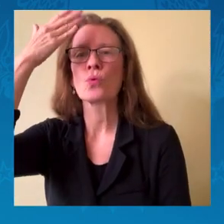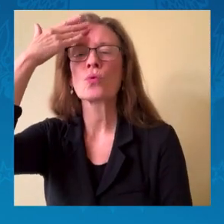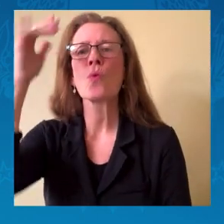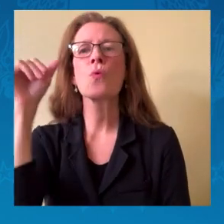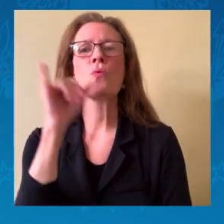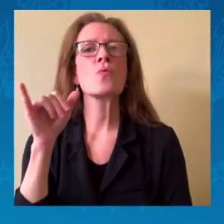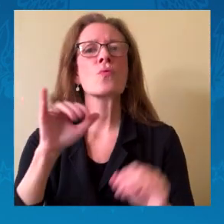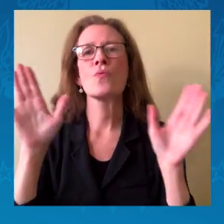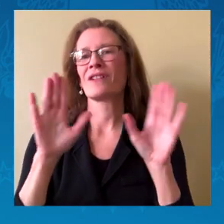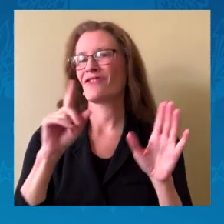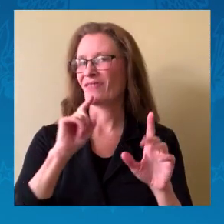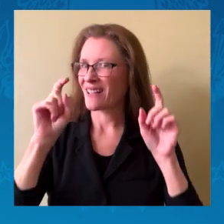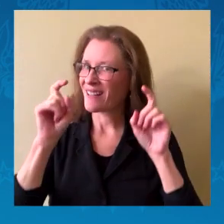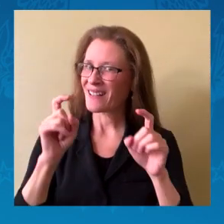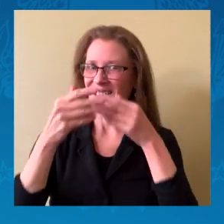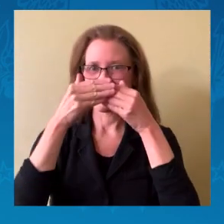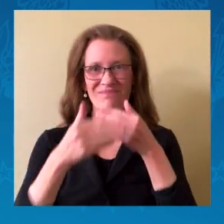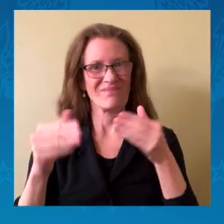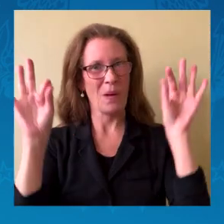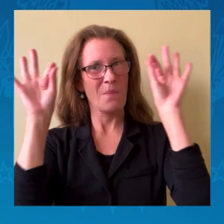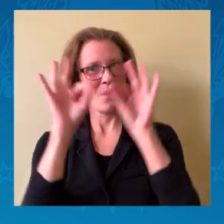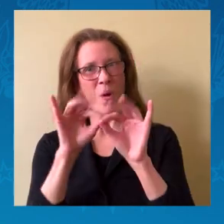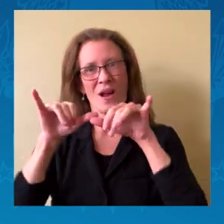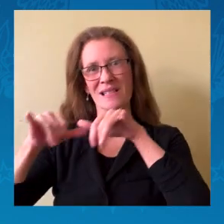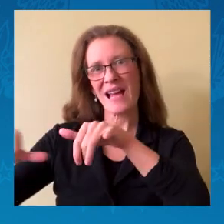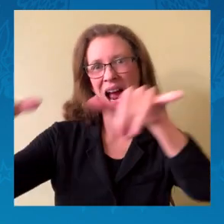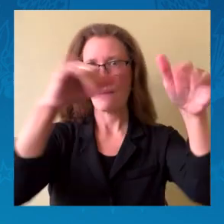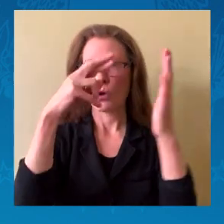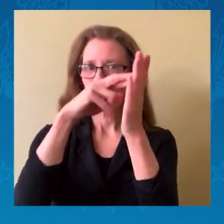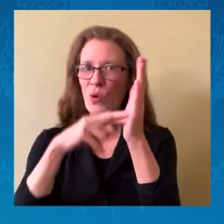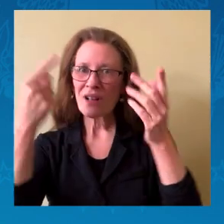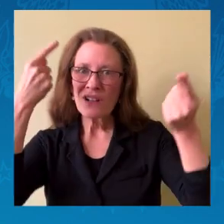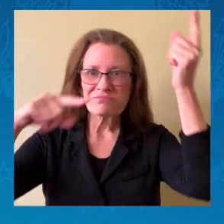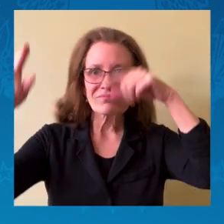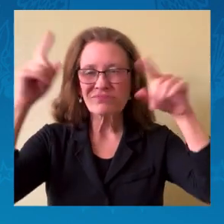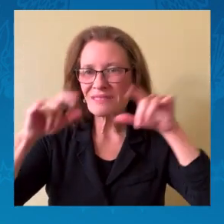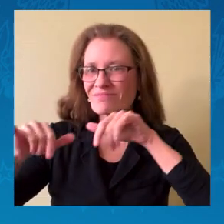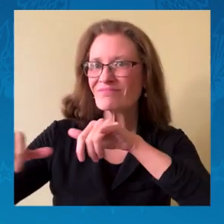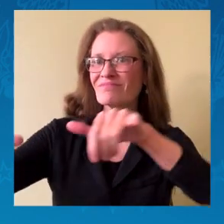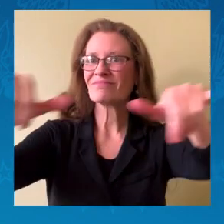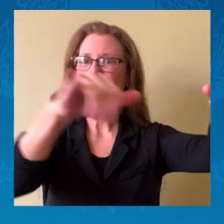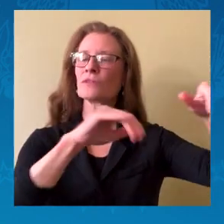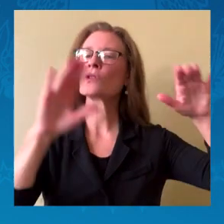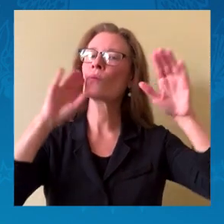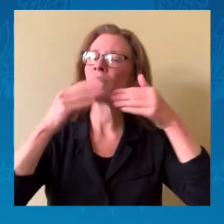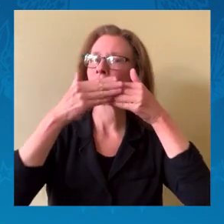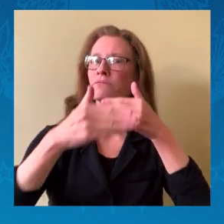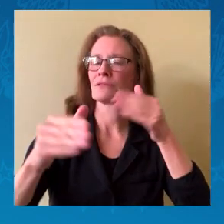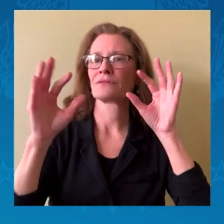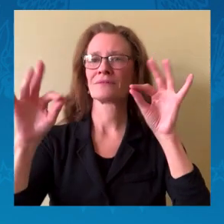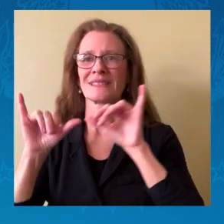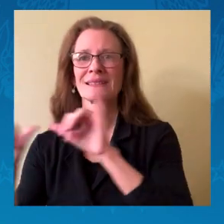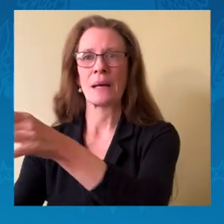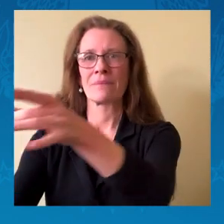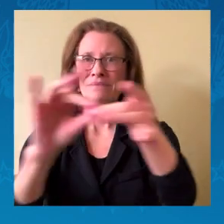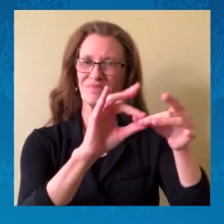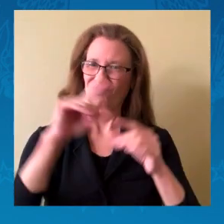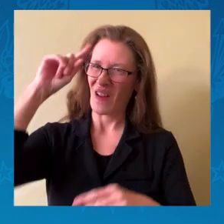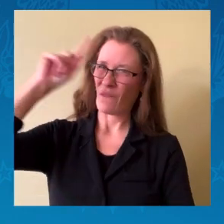All of the work to support all of the work we're doing in the Office of Space Commerce will support space traffic coordination.